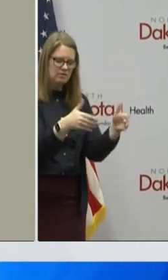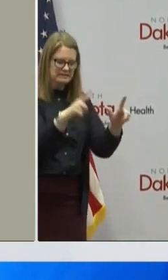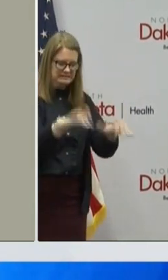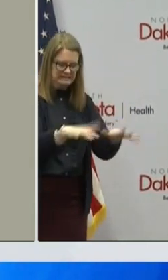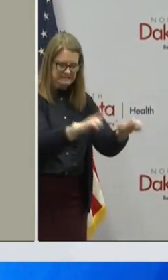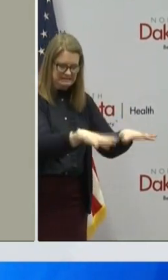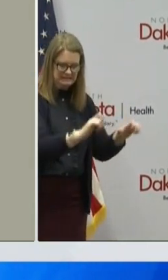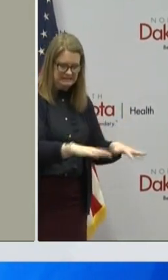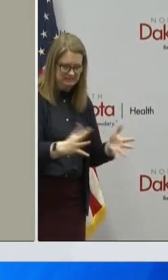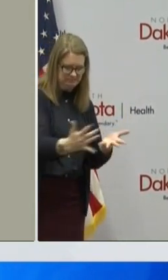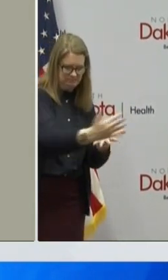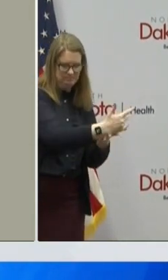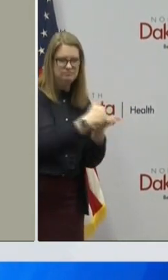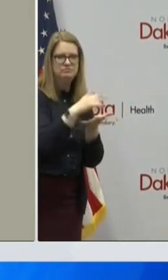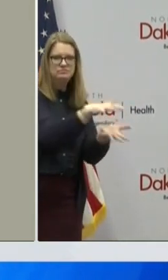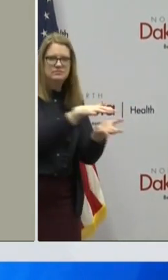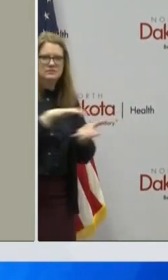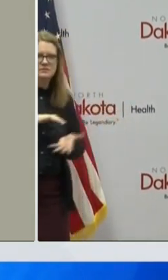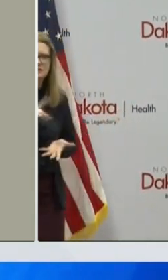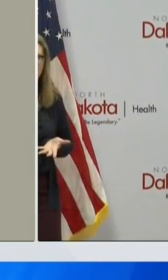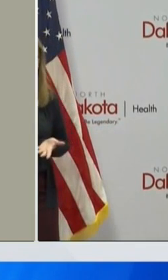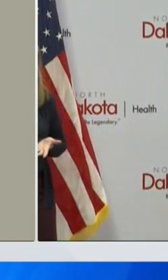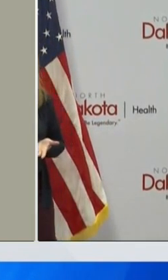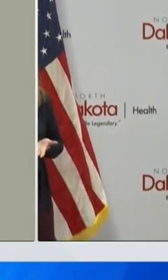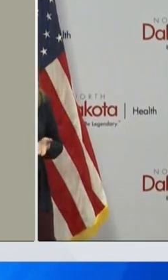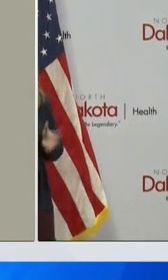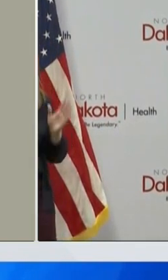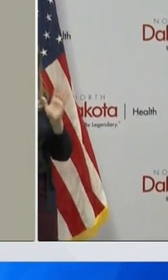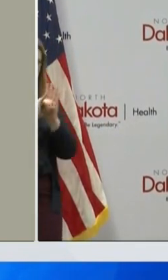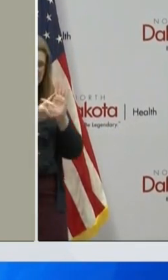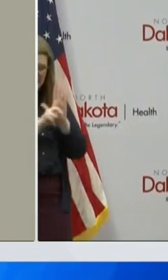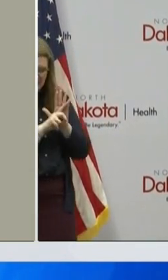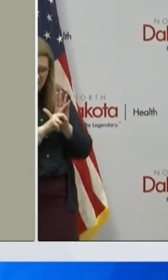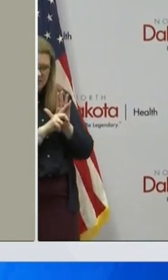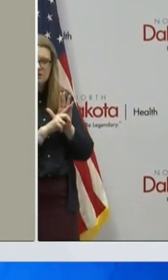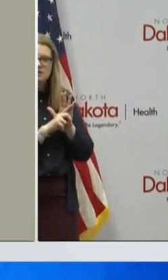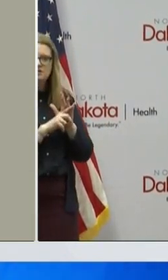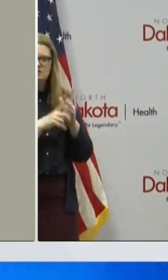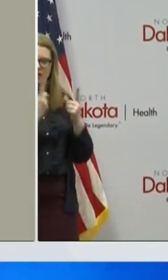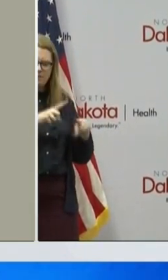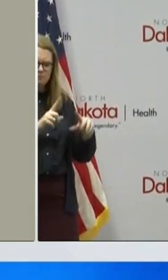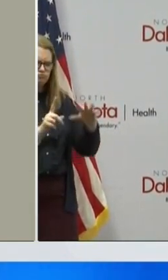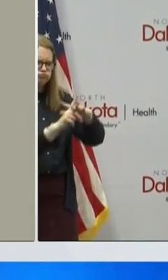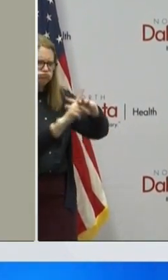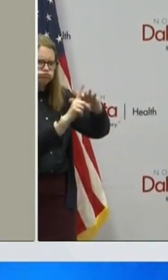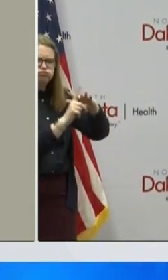HEALTH AND WE'RE ABLE TO, YOU KNOW, MOBALIZE A TEAM, GET